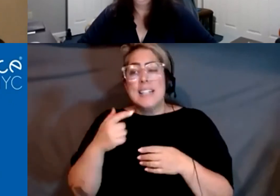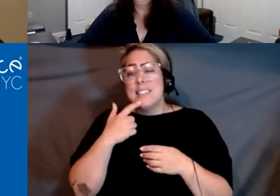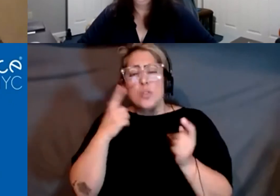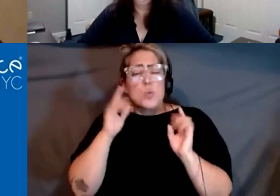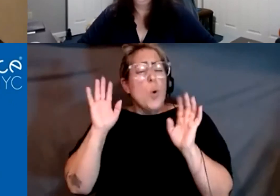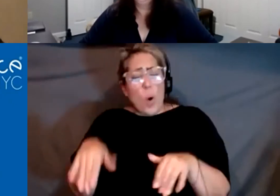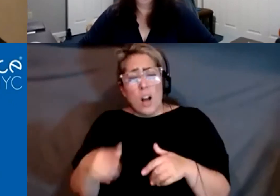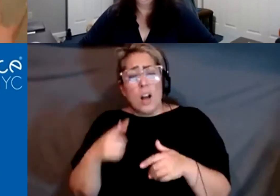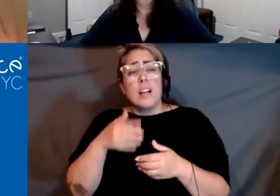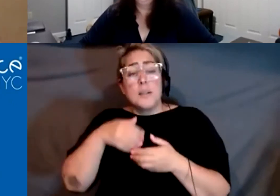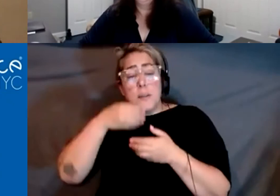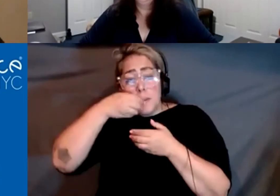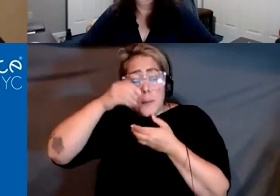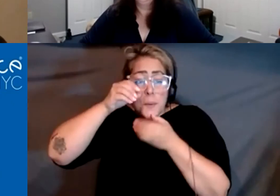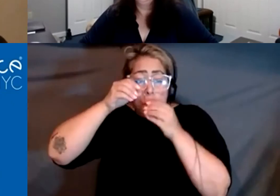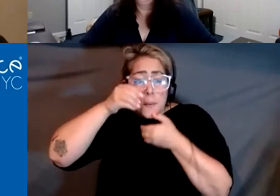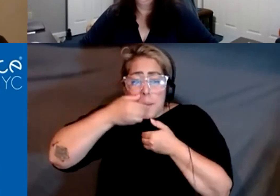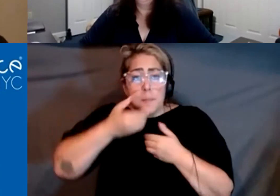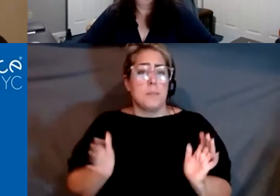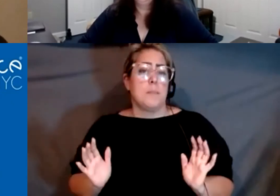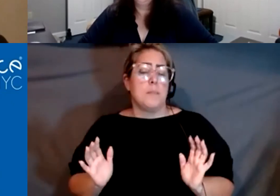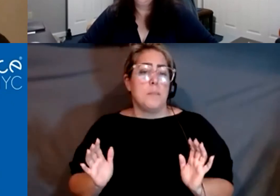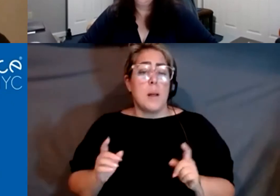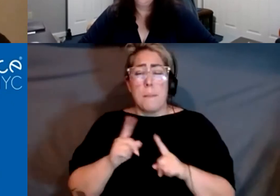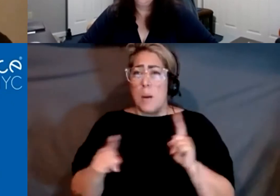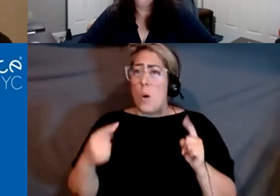ton of venues that serve substantial food items.